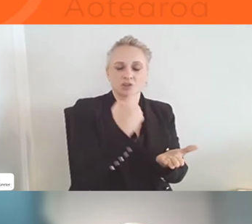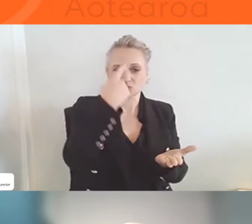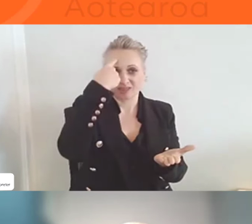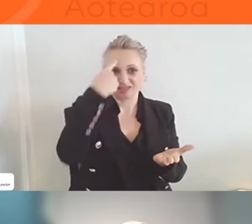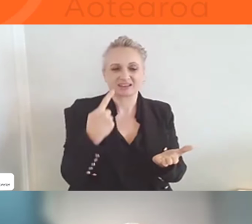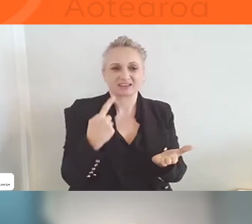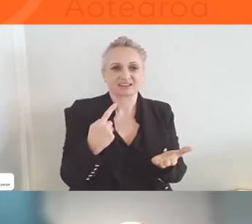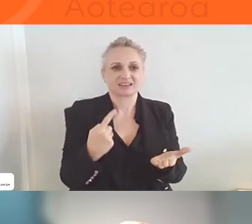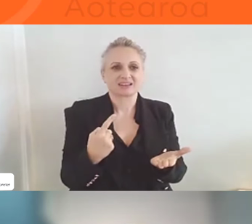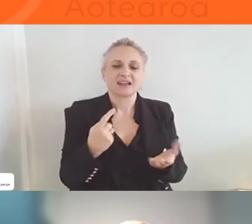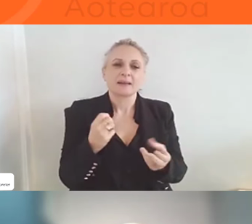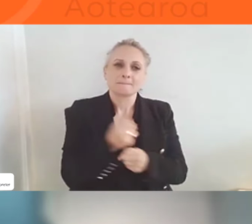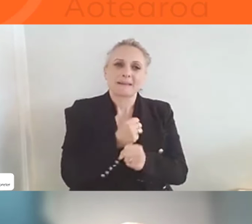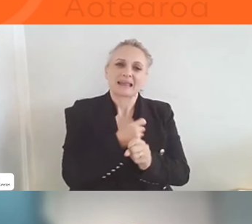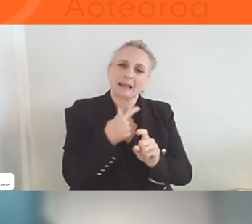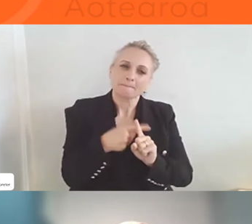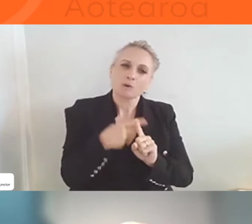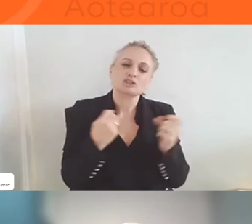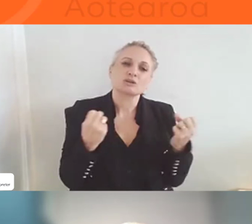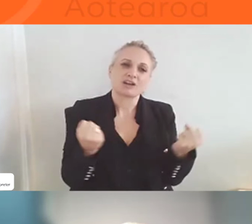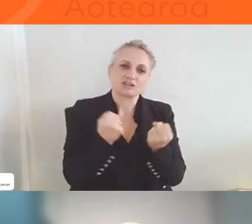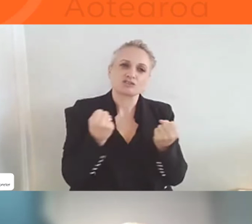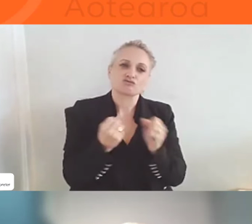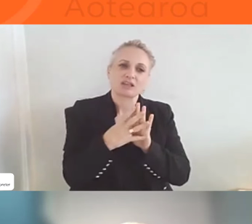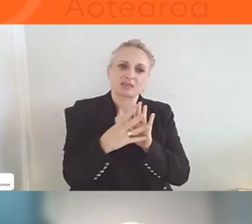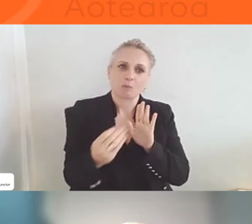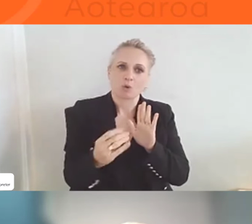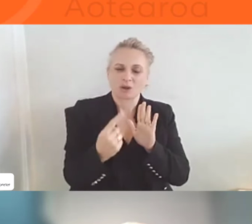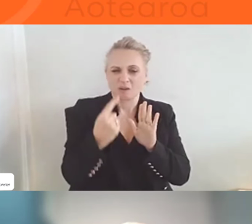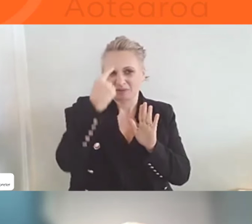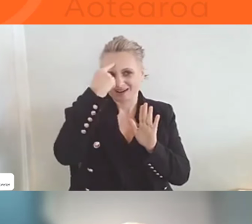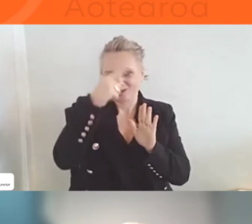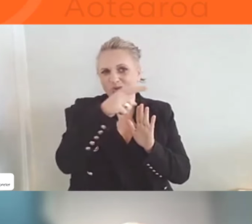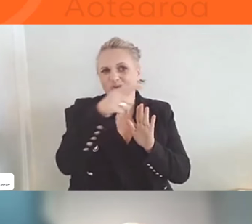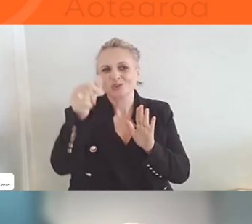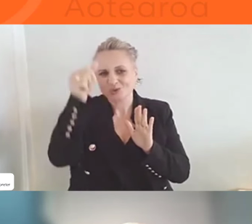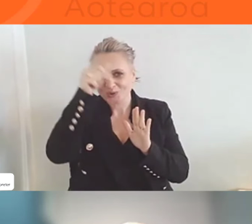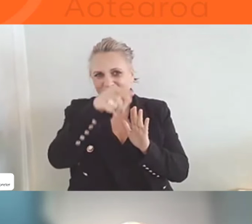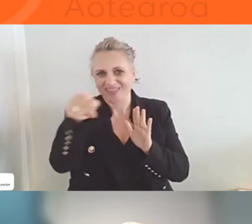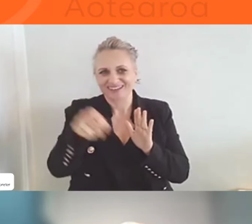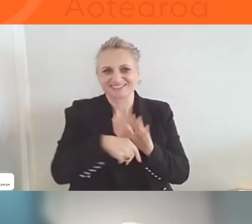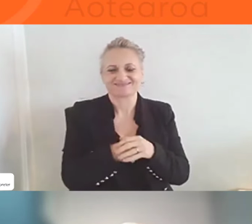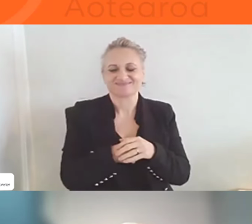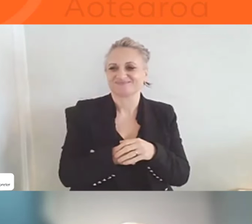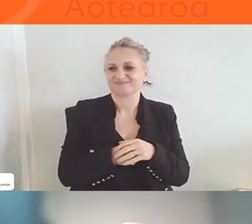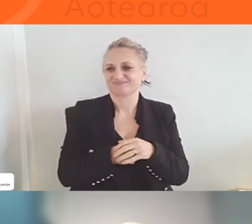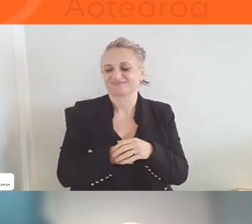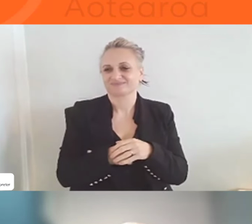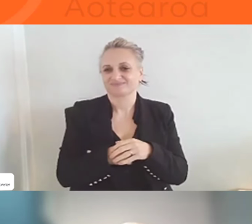model that's used in health a lot. But I think I'm probably preaching to the converted here. Thanh, did you have anything to add? I think